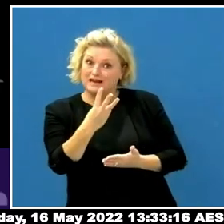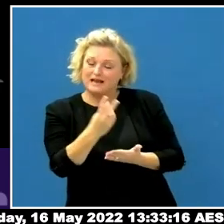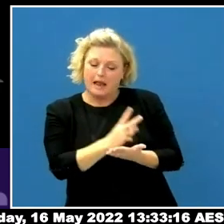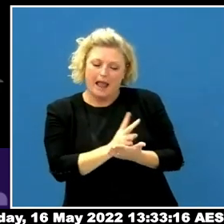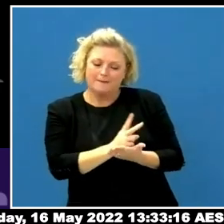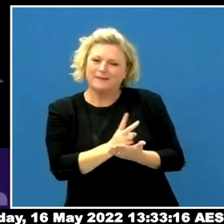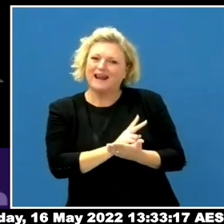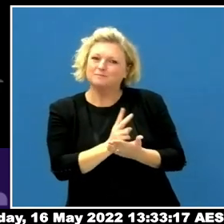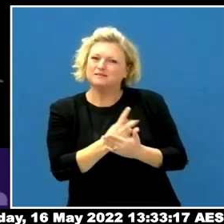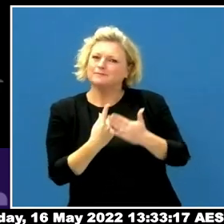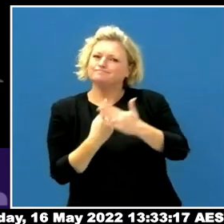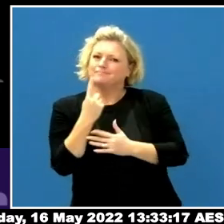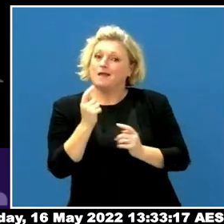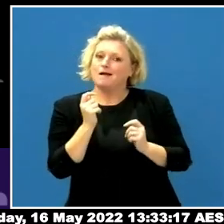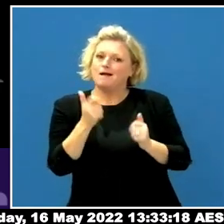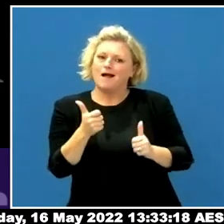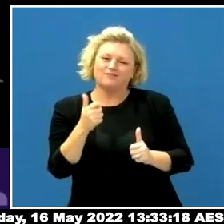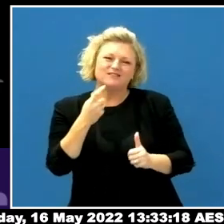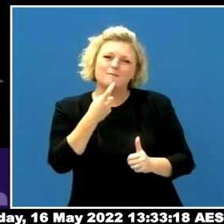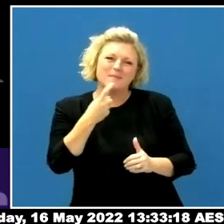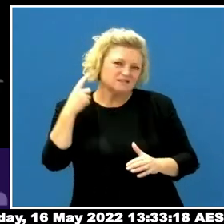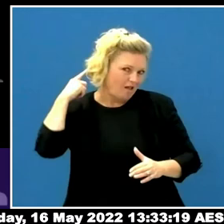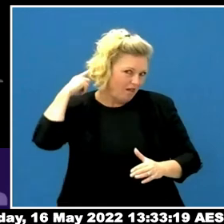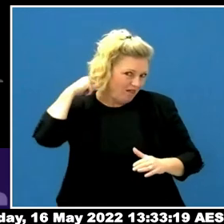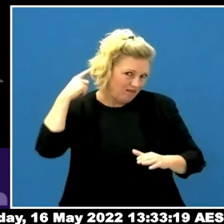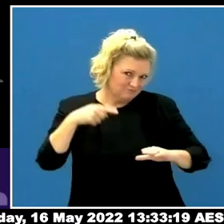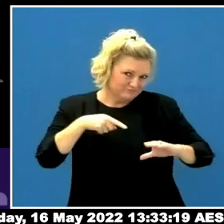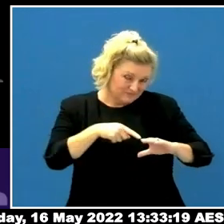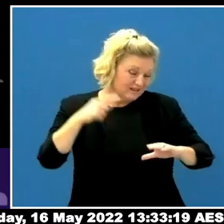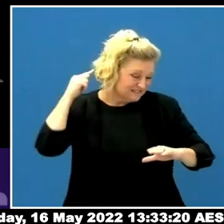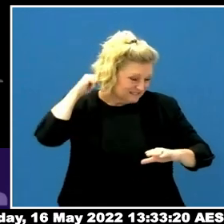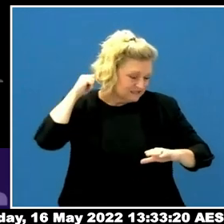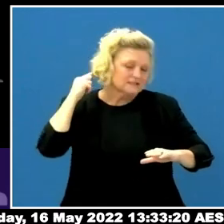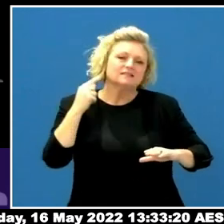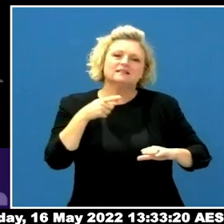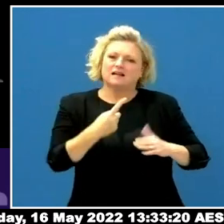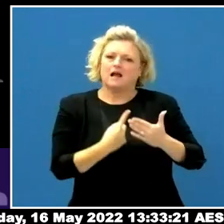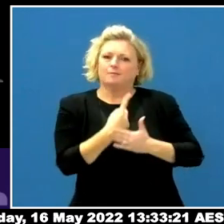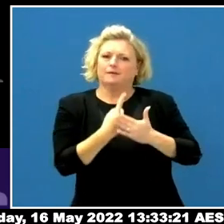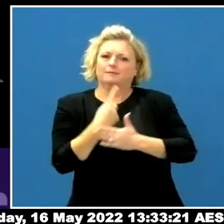lots of brain surgery, then they diagnosed him at eight with Autism.